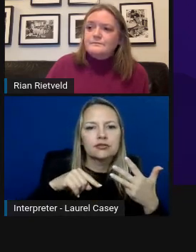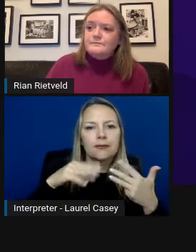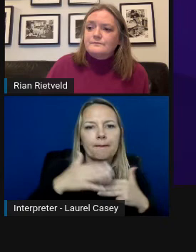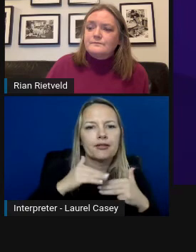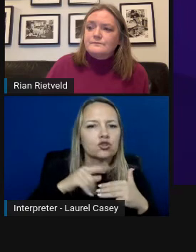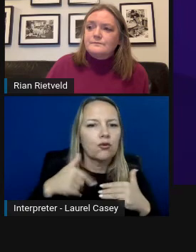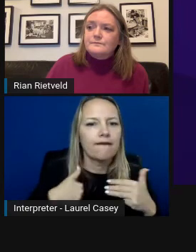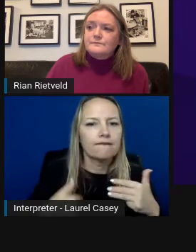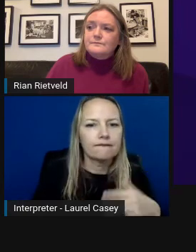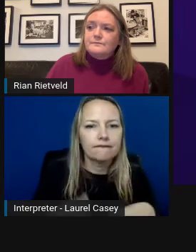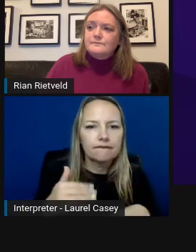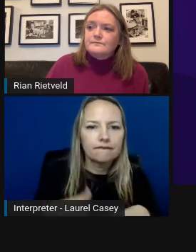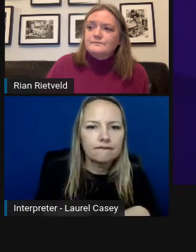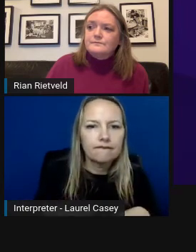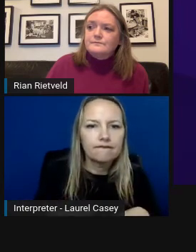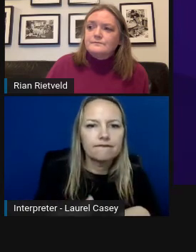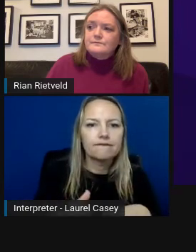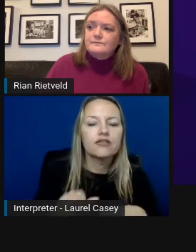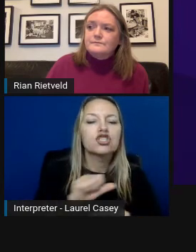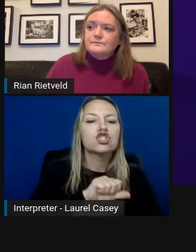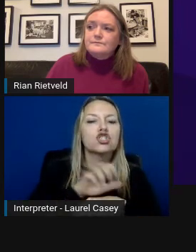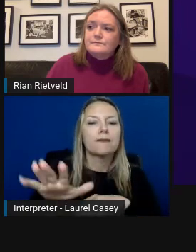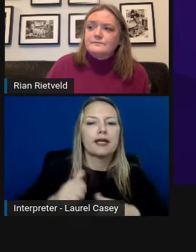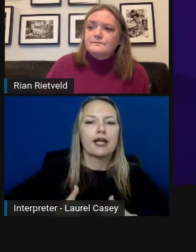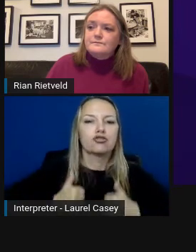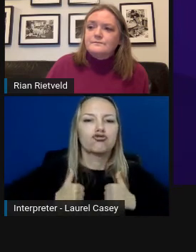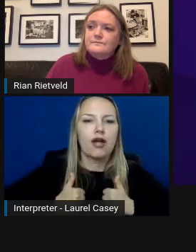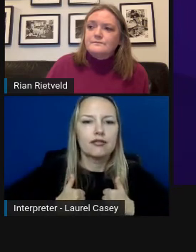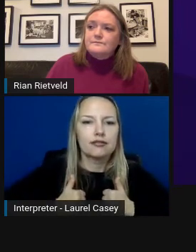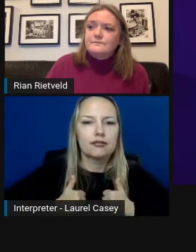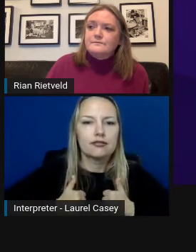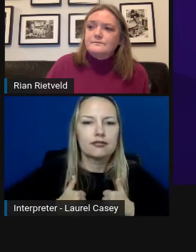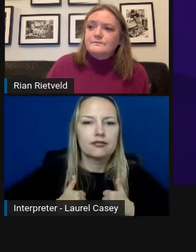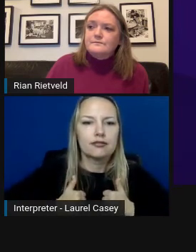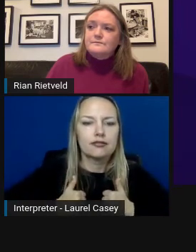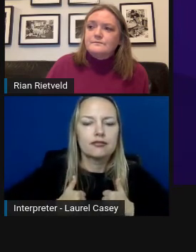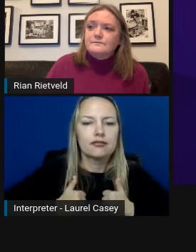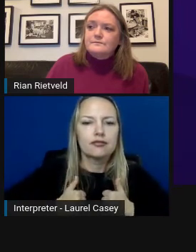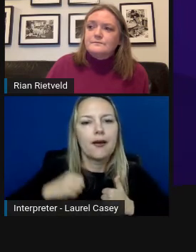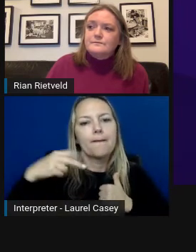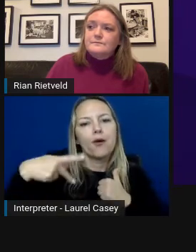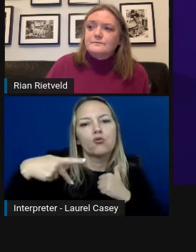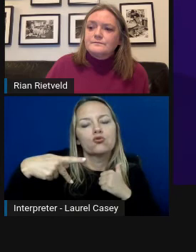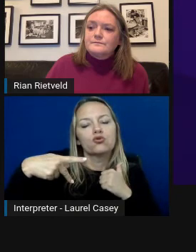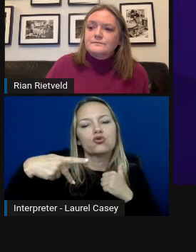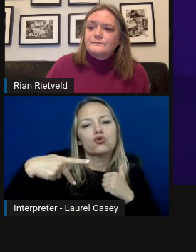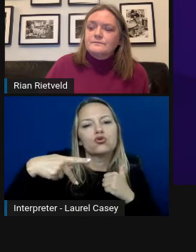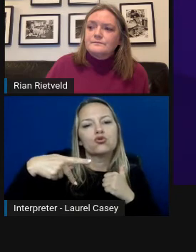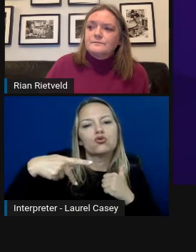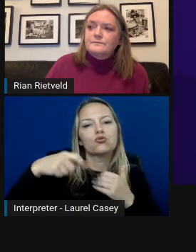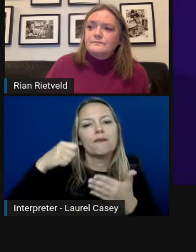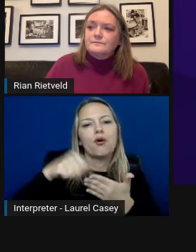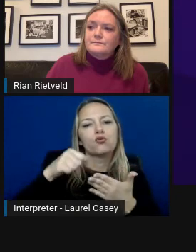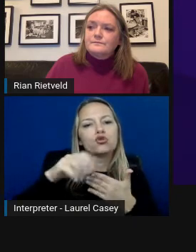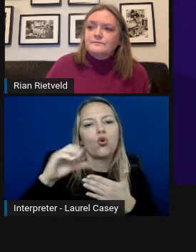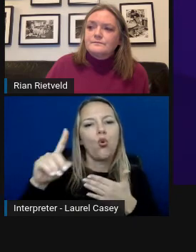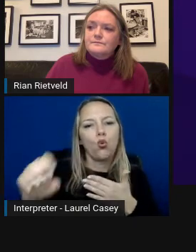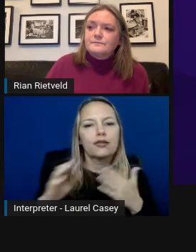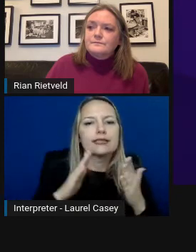Street, edit text, Shipping address, Shipping address, Group, postal code, edit text, Shipping address, City, edit text, Shipping address.